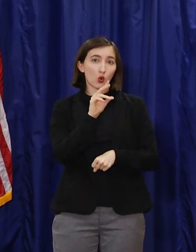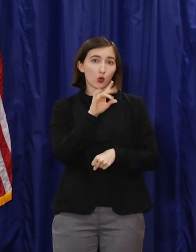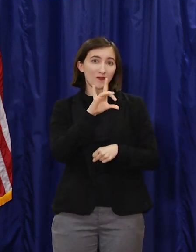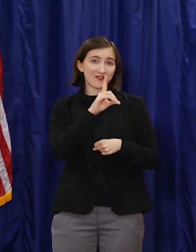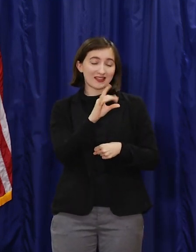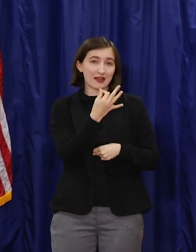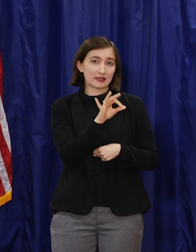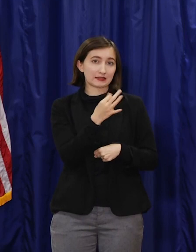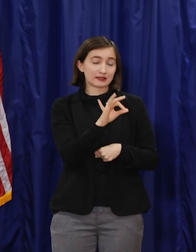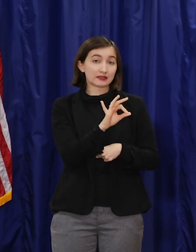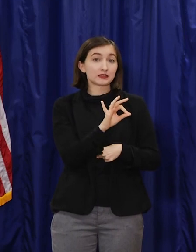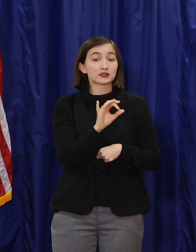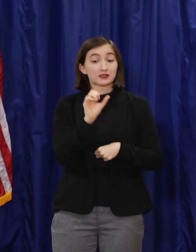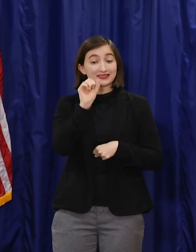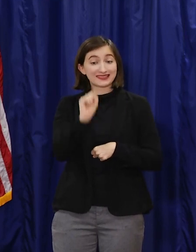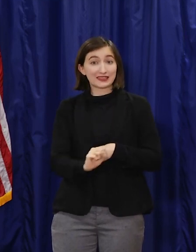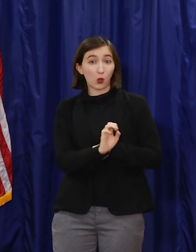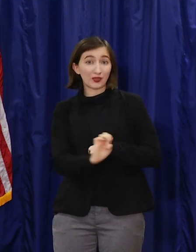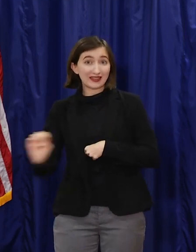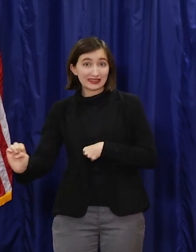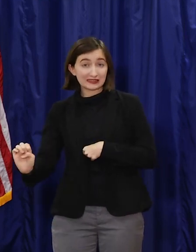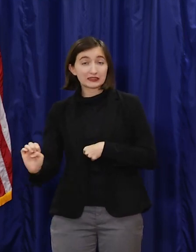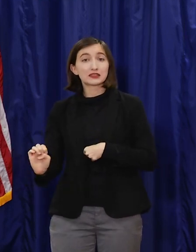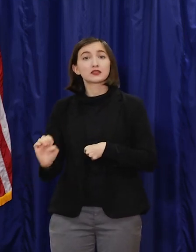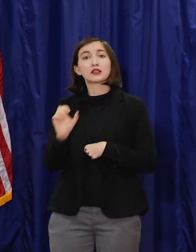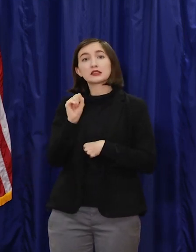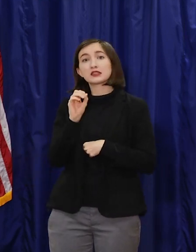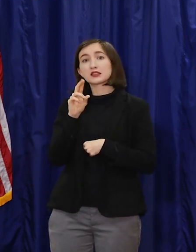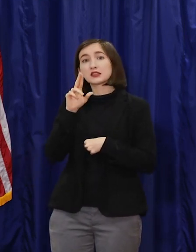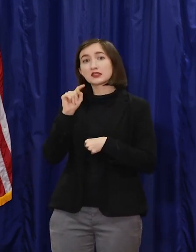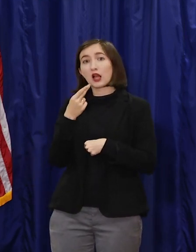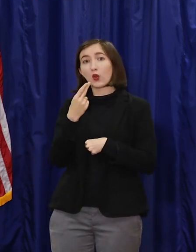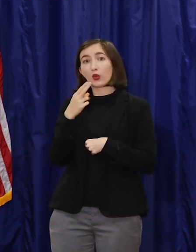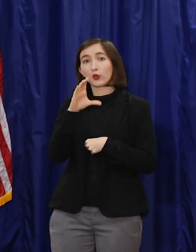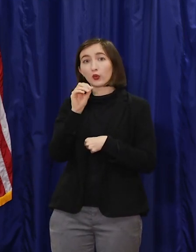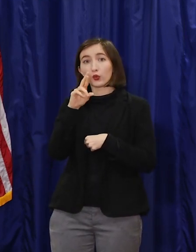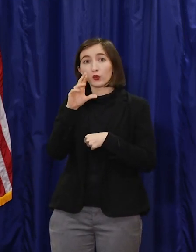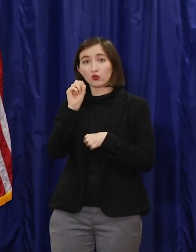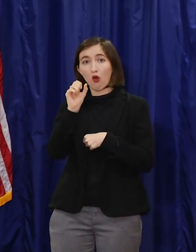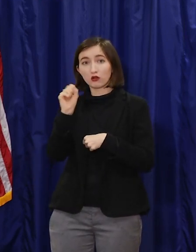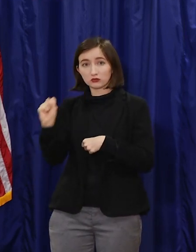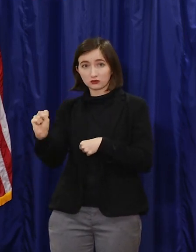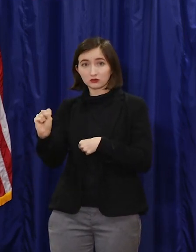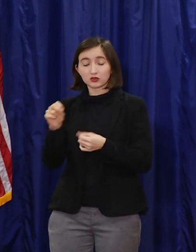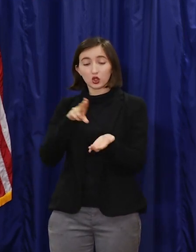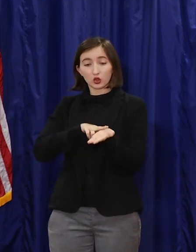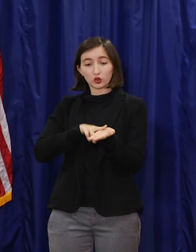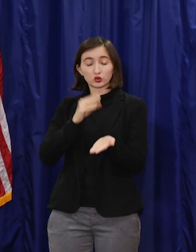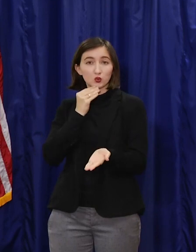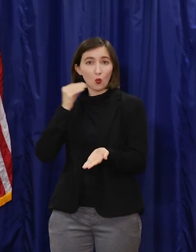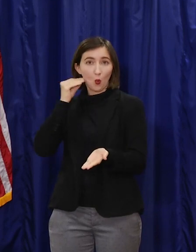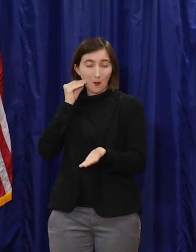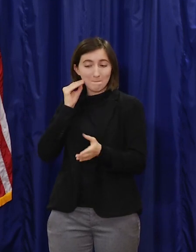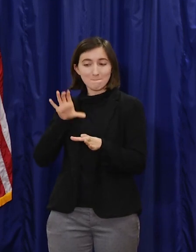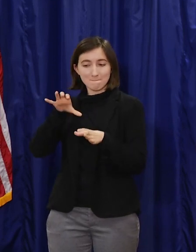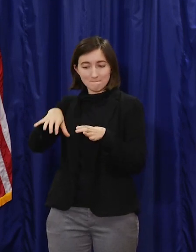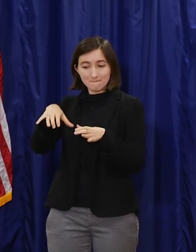AND TREY LYLES WILL STILL GET PAID IS IN BE A GAME FOR NOT BEING PLAYED TO THE COVID-19 PAID IS IN BE A GAME FOR NOT BEING PLAYED TO THE COVID-19 THEN IT STEIN REPORTED THE BEING PLAYED TO THE COVID-19 THEN IT STEIN REPORTED THE PLAYERS RECEIVE PAYCHECKS THEN IT STEIN REPORTED THE PLAYERS RECEIVE PAYCHECKS WEDNESDAY BUT HAVE NOT BEEN PLAYERS RECEIVE PAYCHECKS WEDNESDAY BUT HAVE NOT BEEN CONFIRMED A FURTHER PAINS.